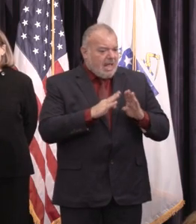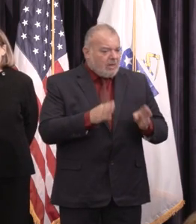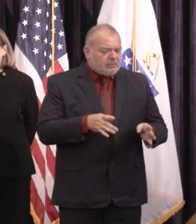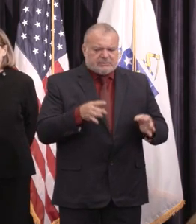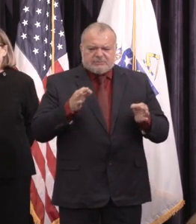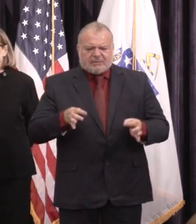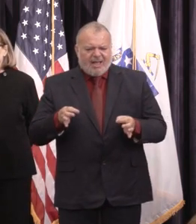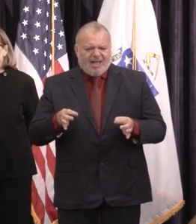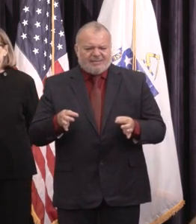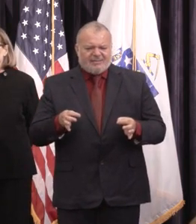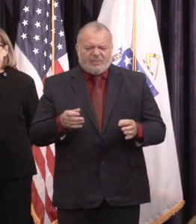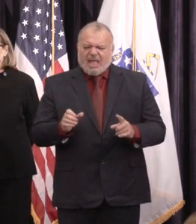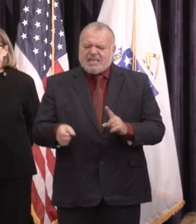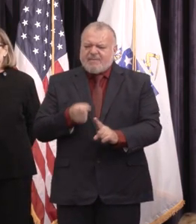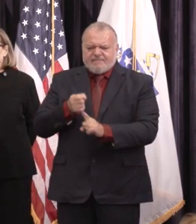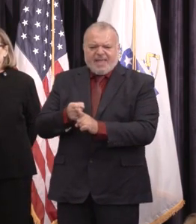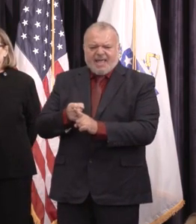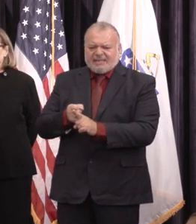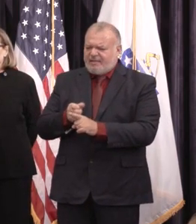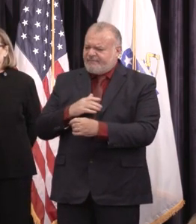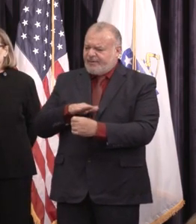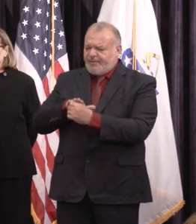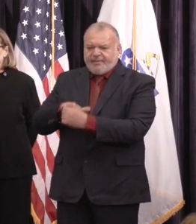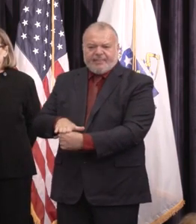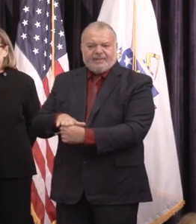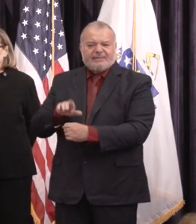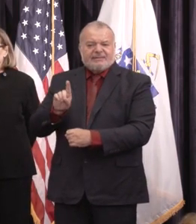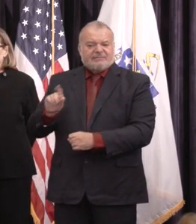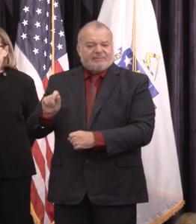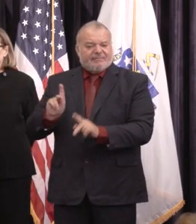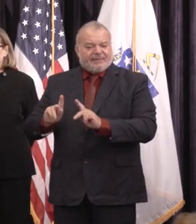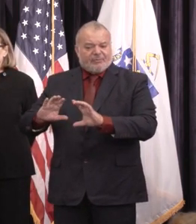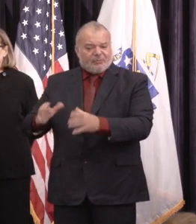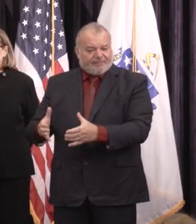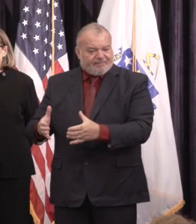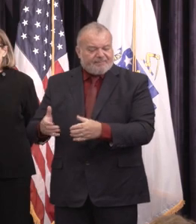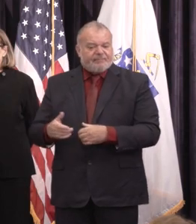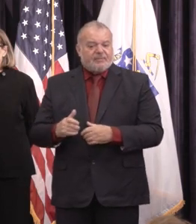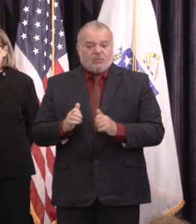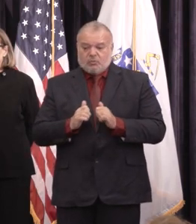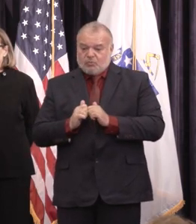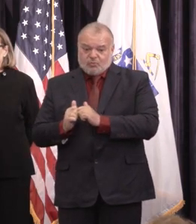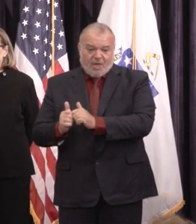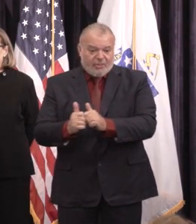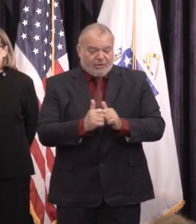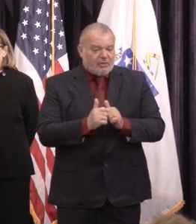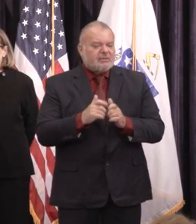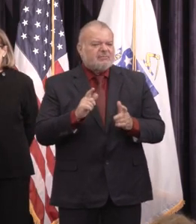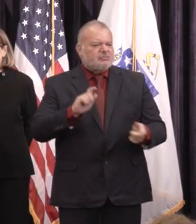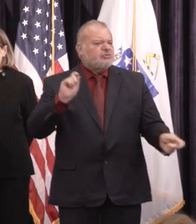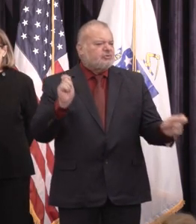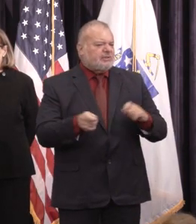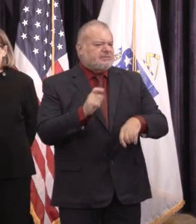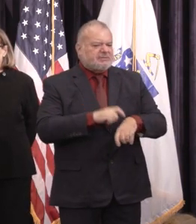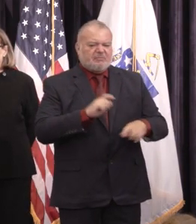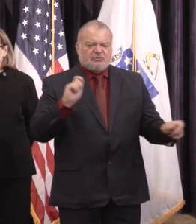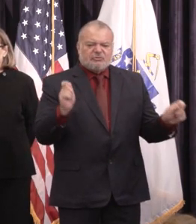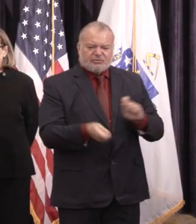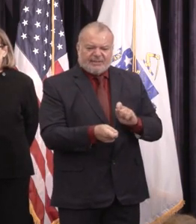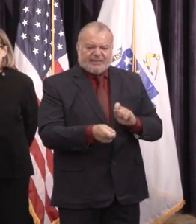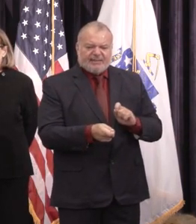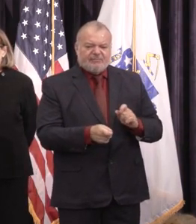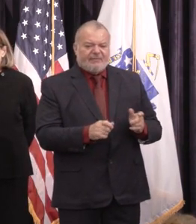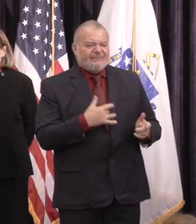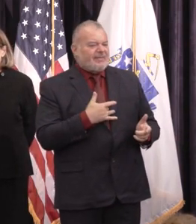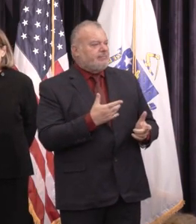together we can change that. We can change that uneducated bias and change the way people think